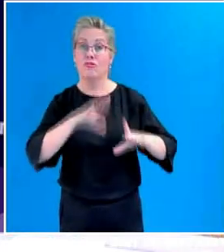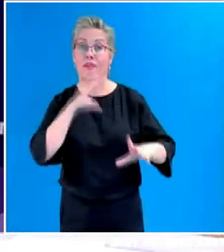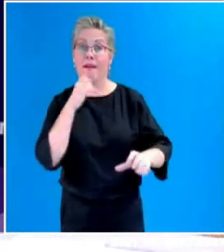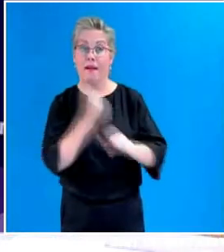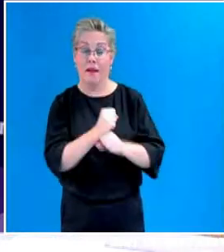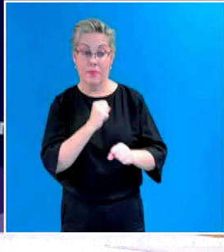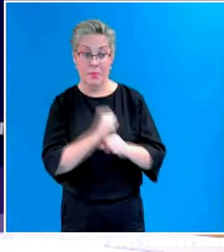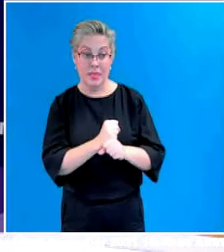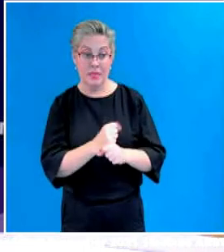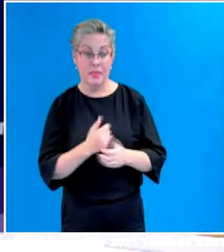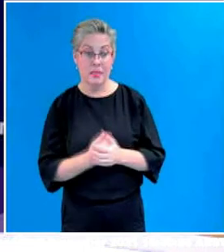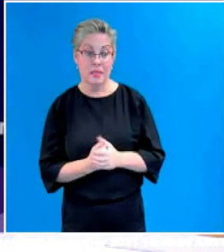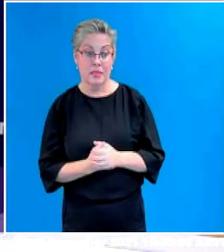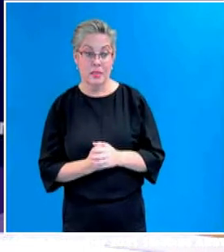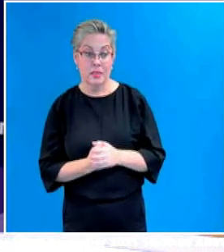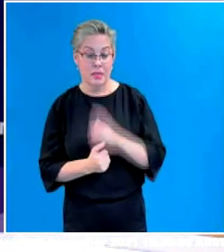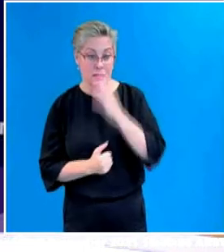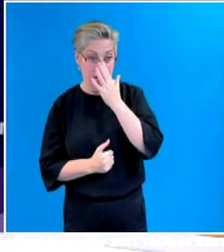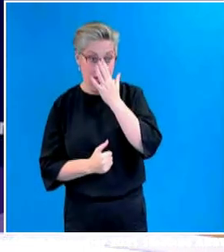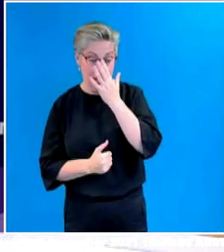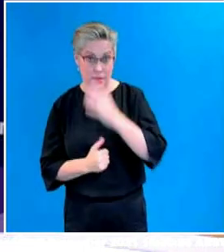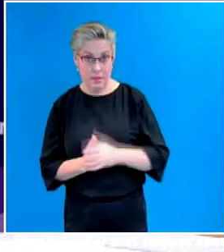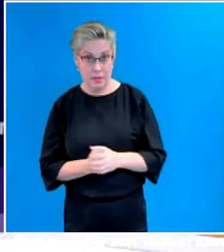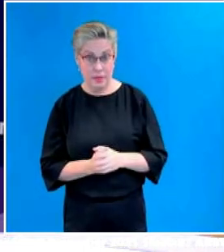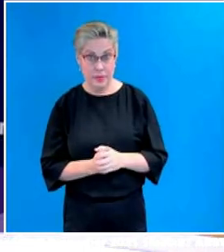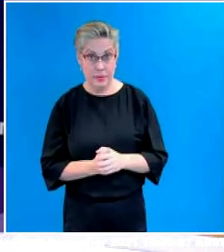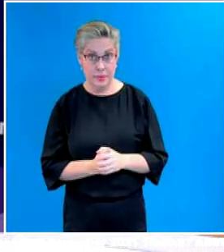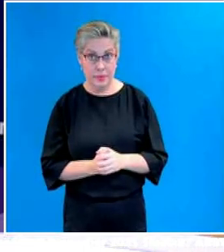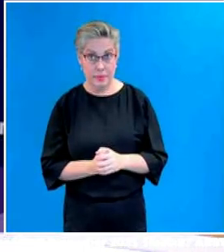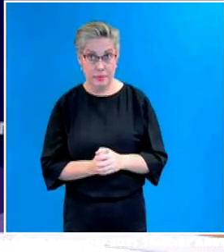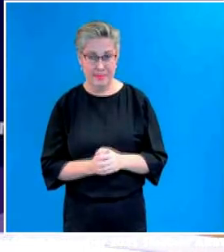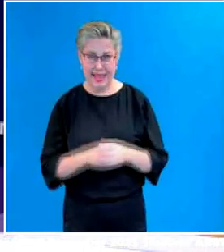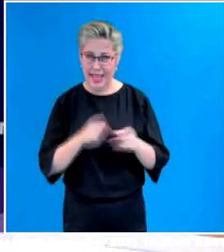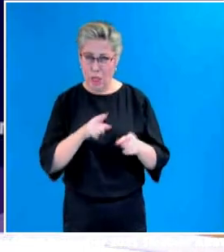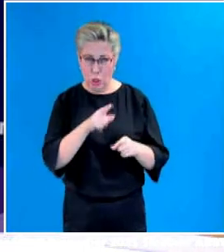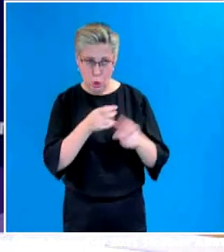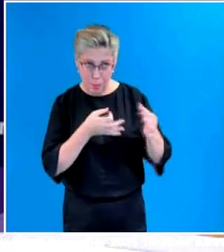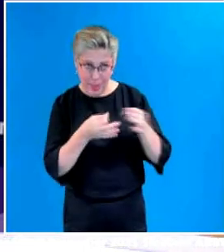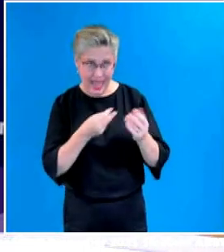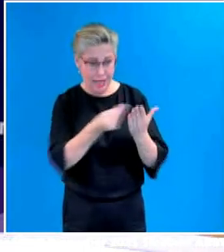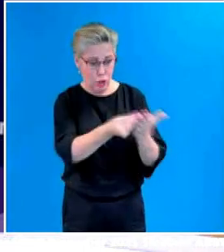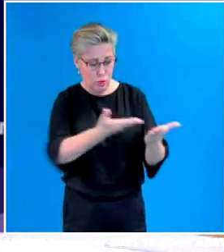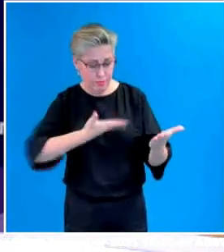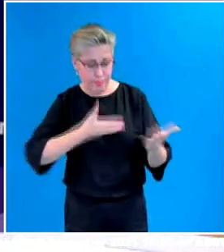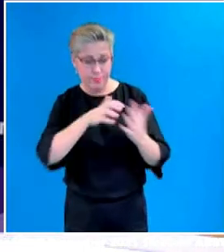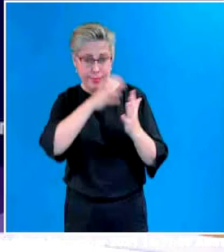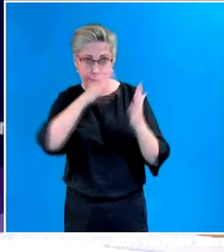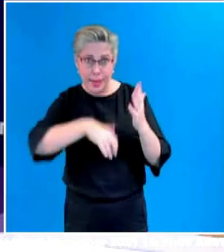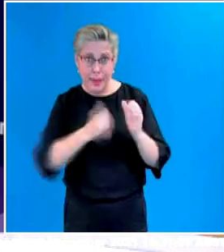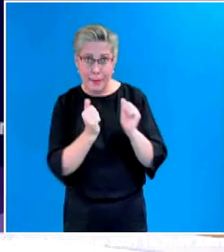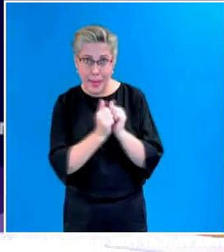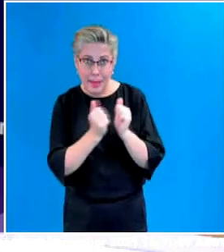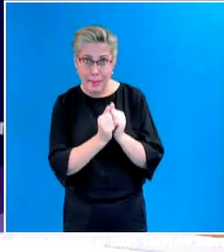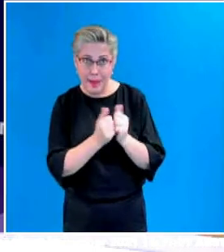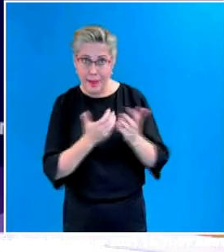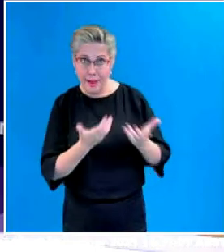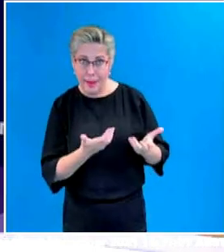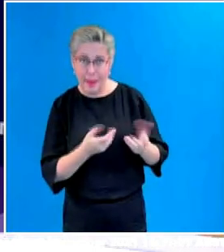tendering that can't be addressed through responses to the written submissions prepared by Counsel Assisting?